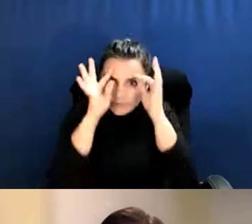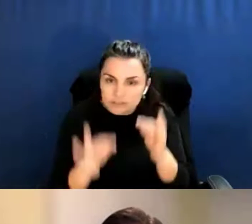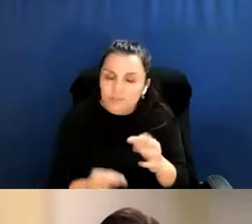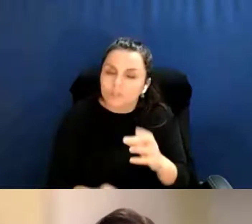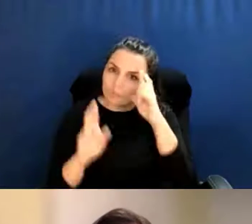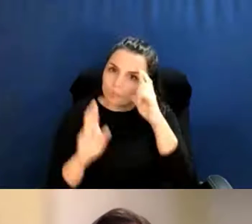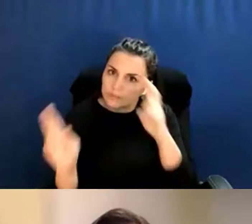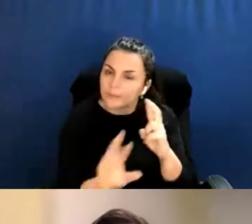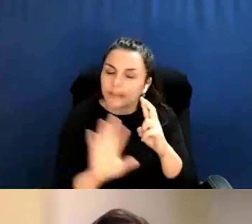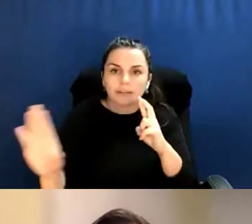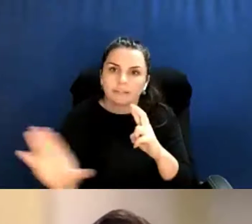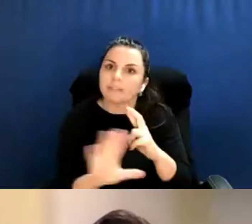or anybody else for that matter.